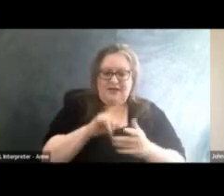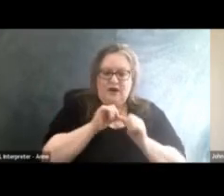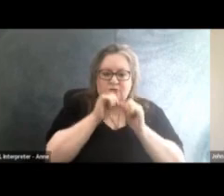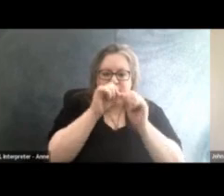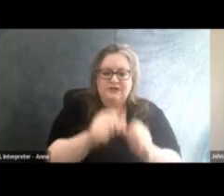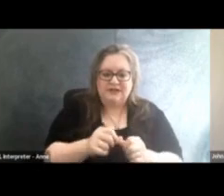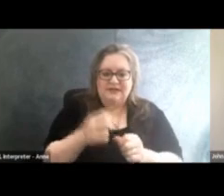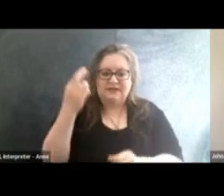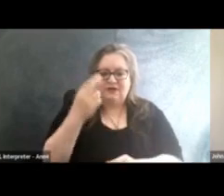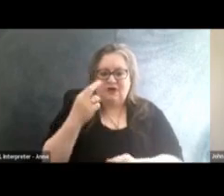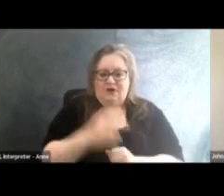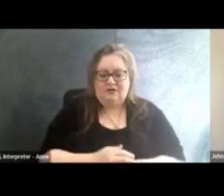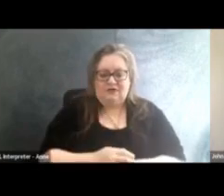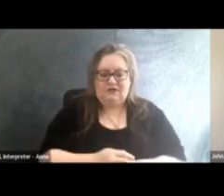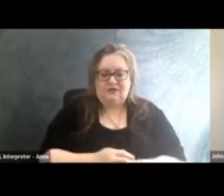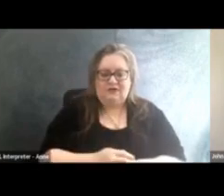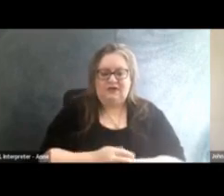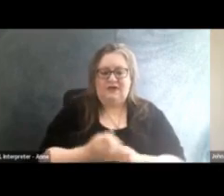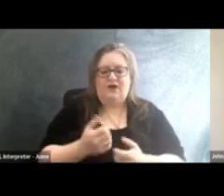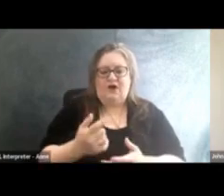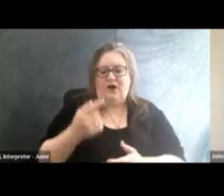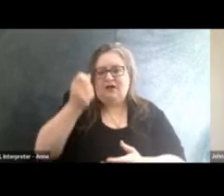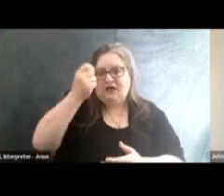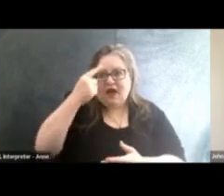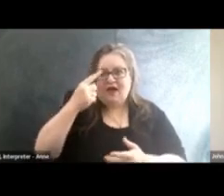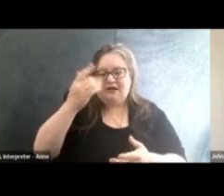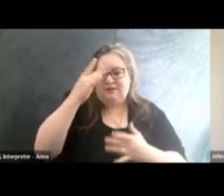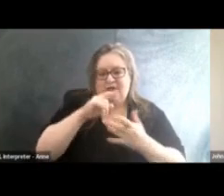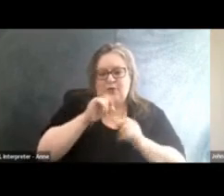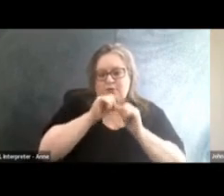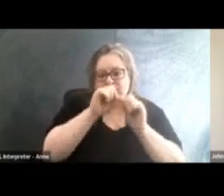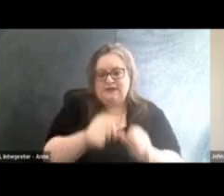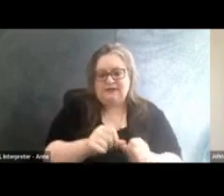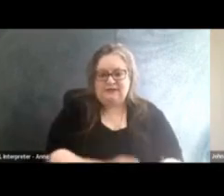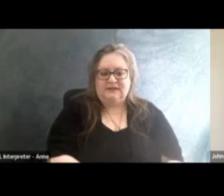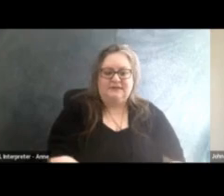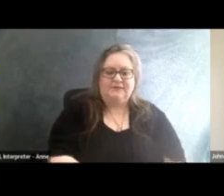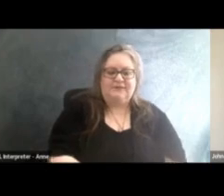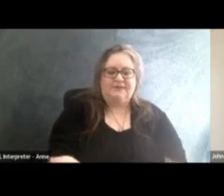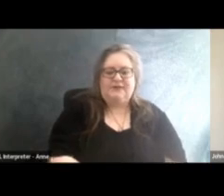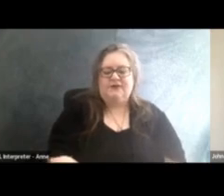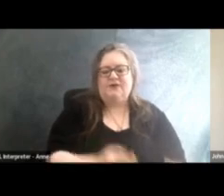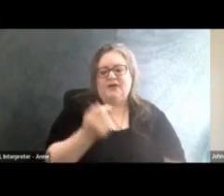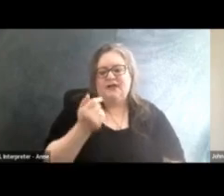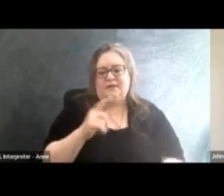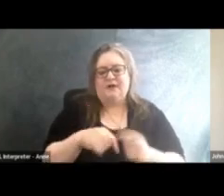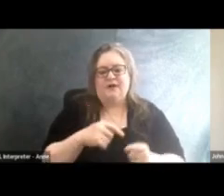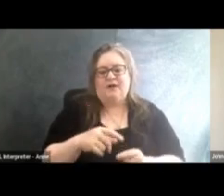another cause cognitive impairment that's going to persist. So just a little bit about nomenclature here.